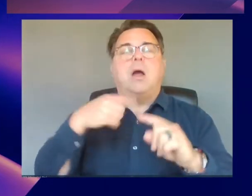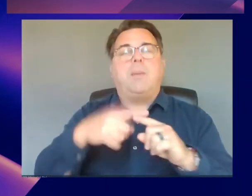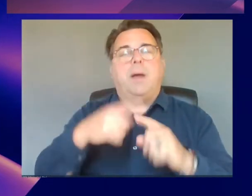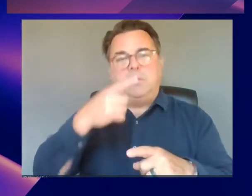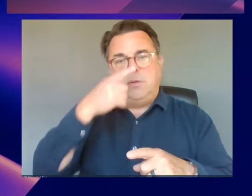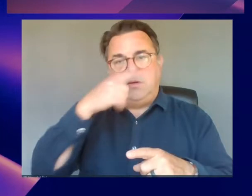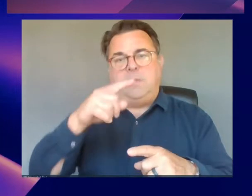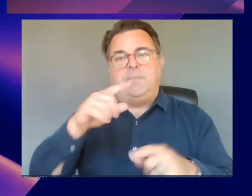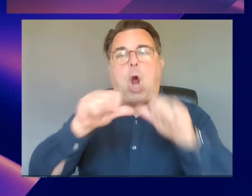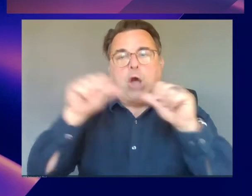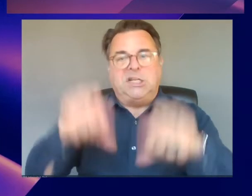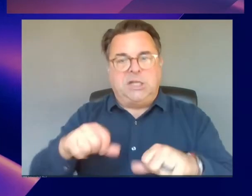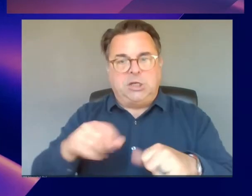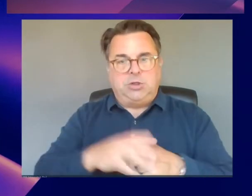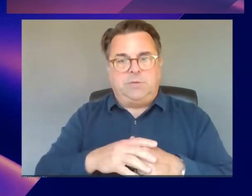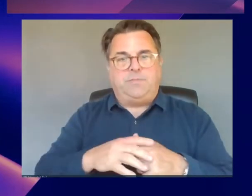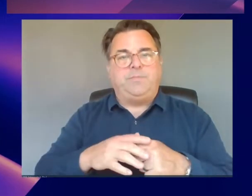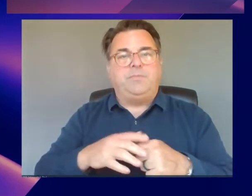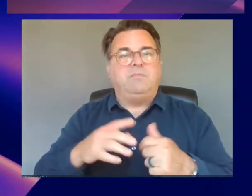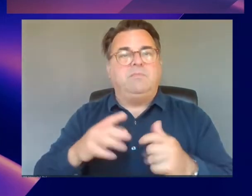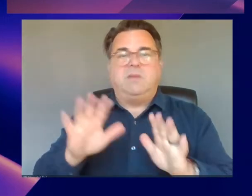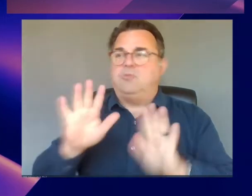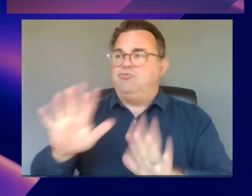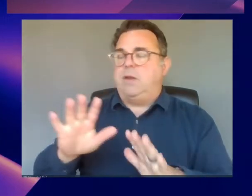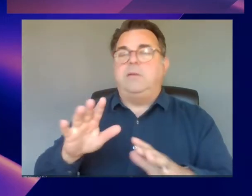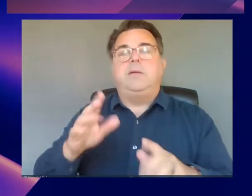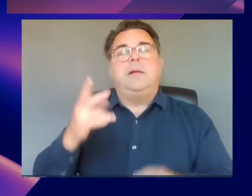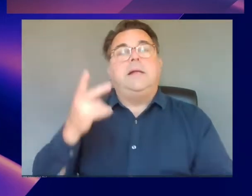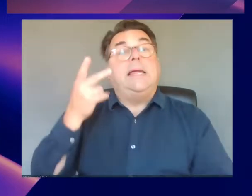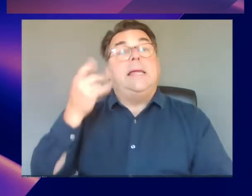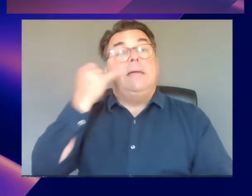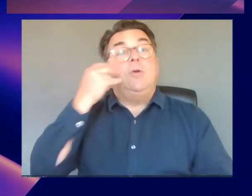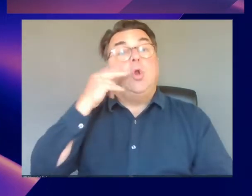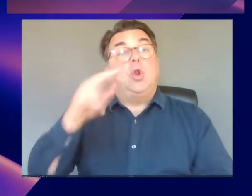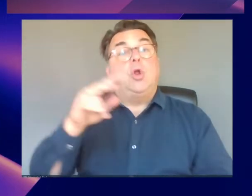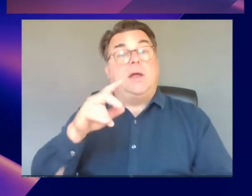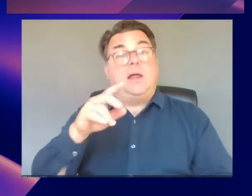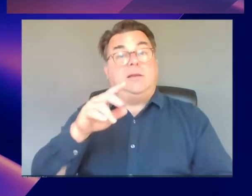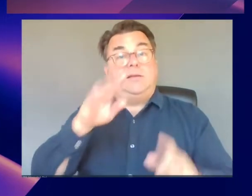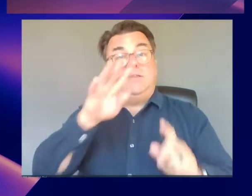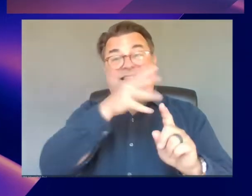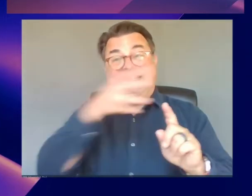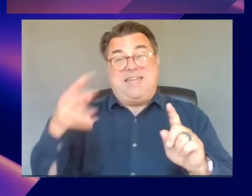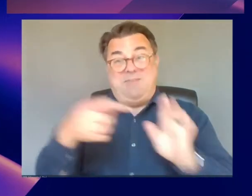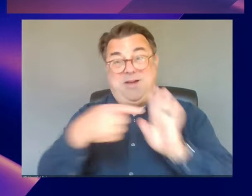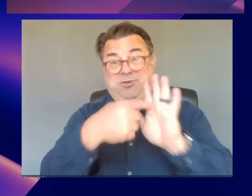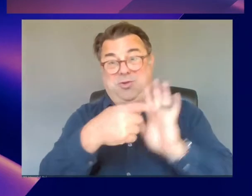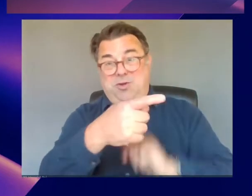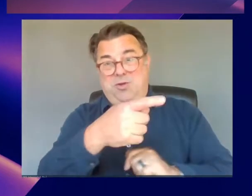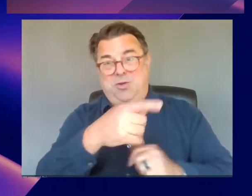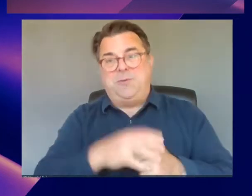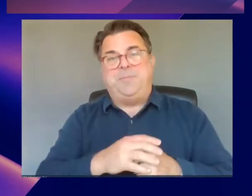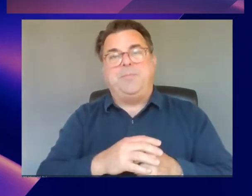Yes, yeah- - I was talking about. Great. - If you look at the screen which I am showing, right, this is like a reference architecture.